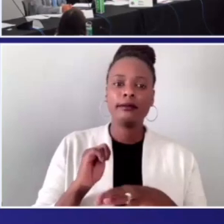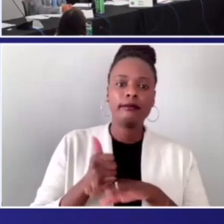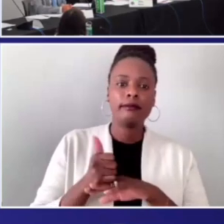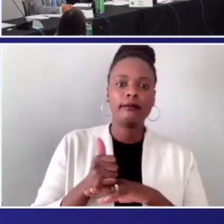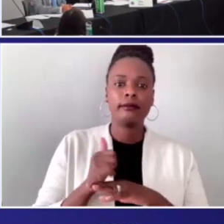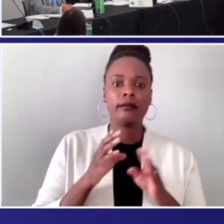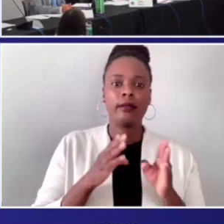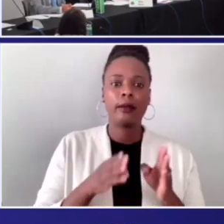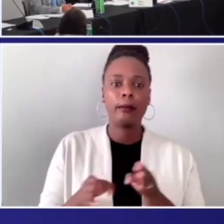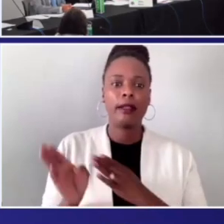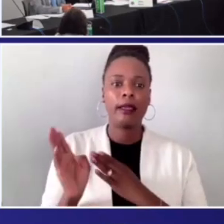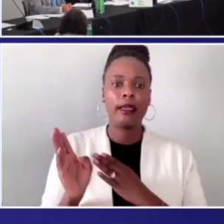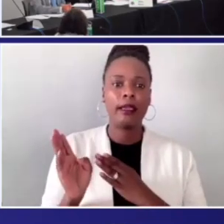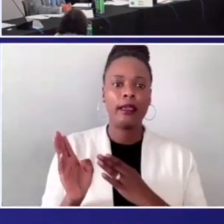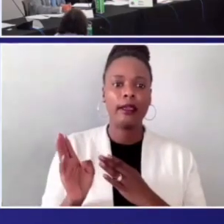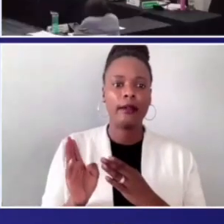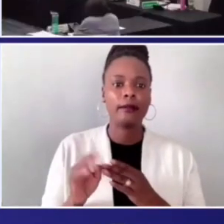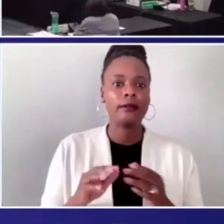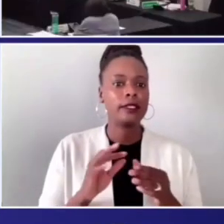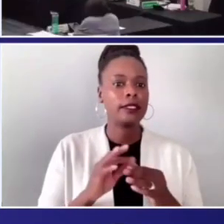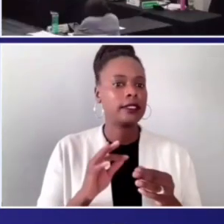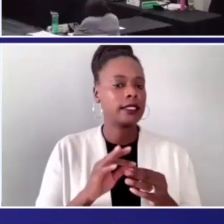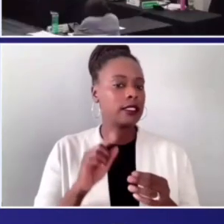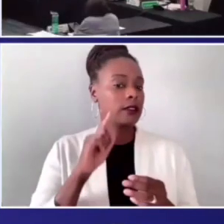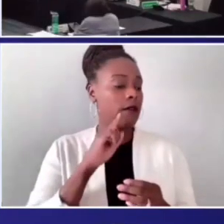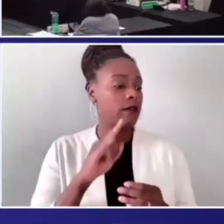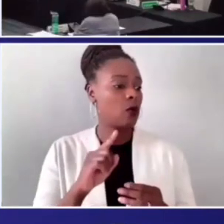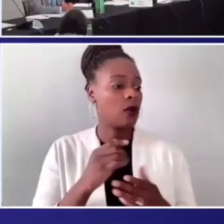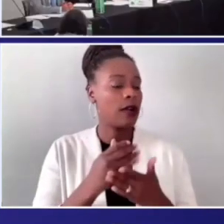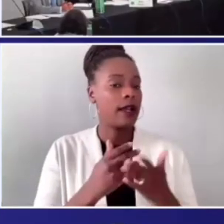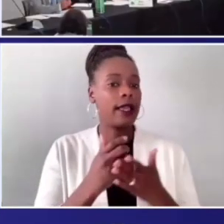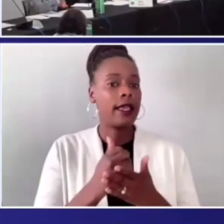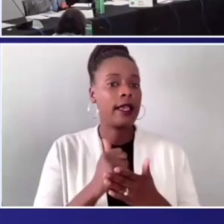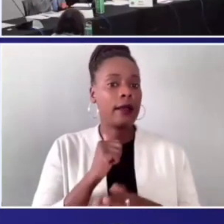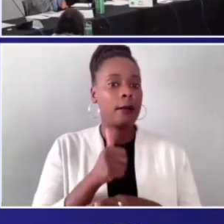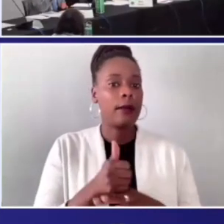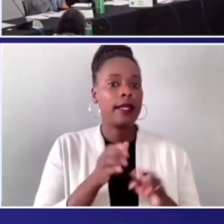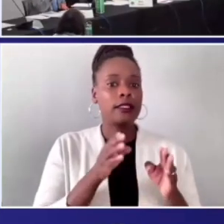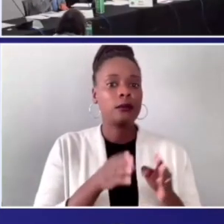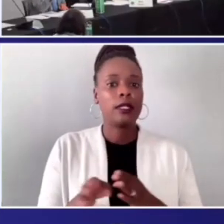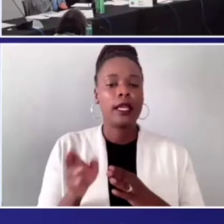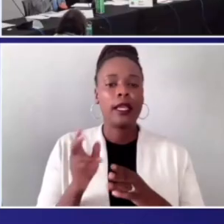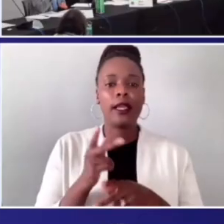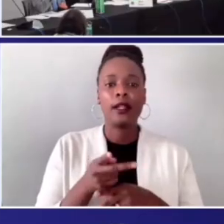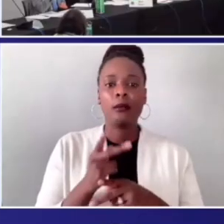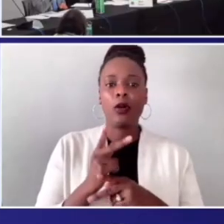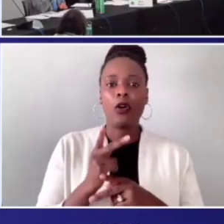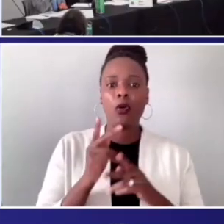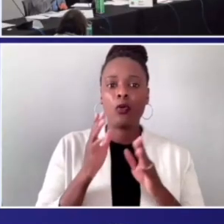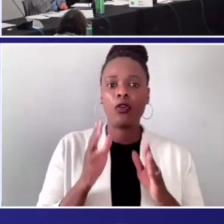It says for the Income Based Plan, a borrower may elect to have their